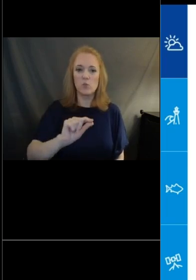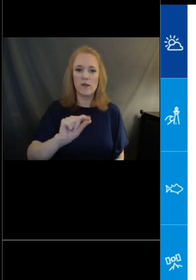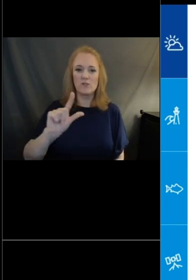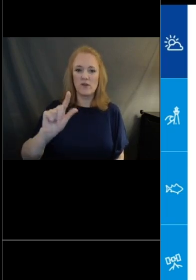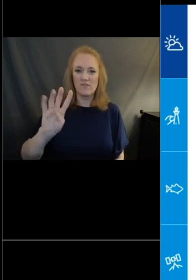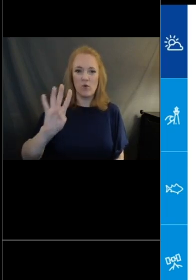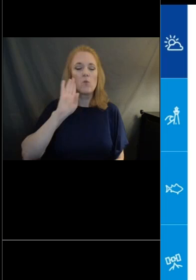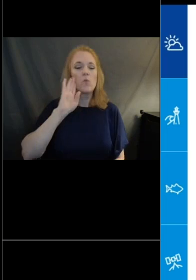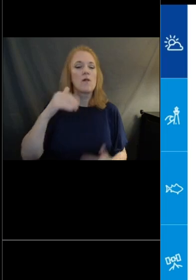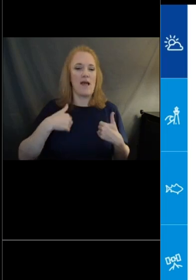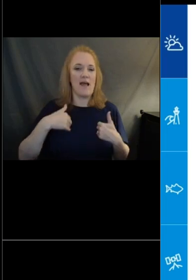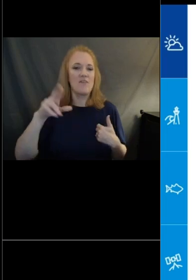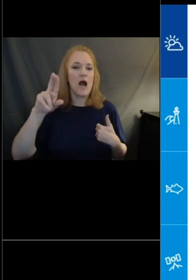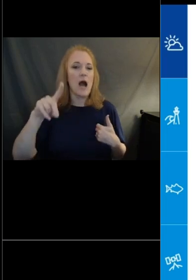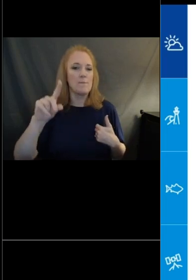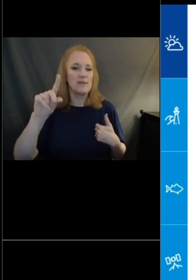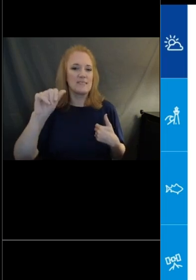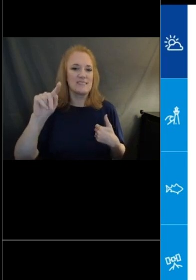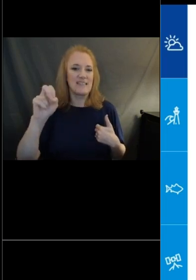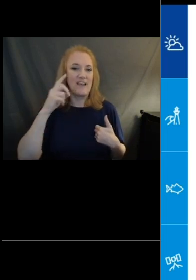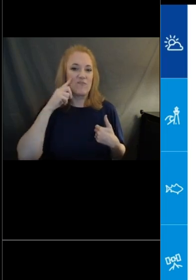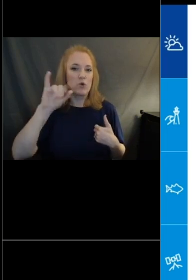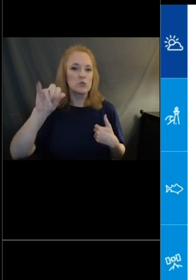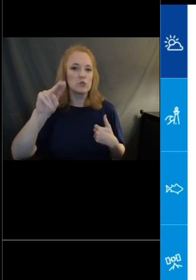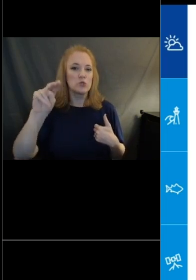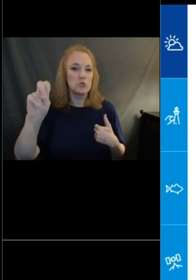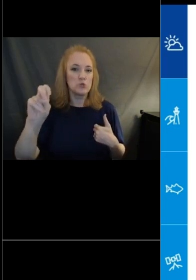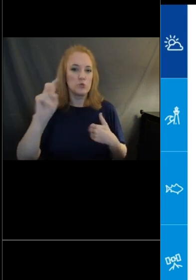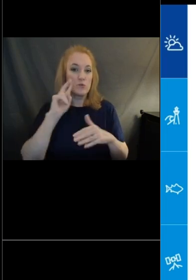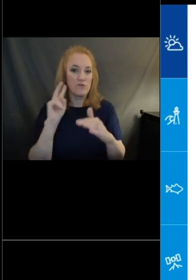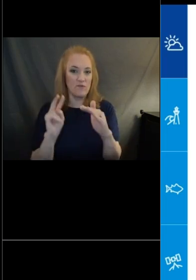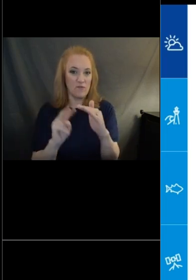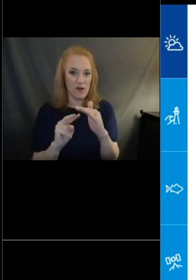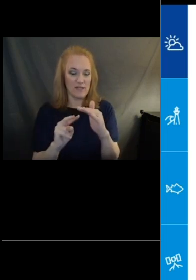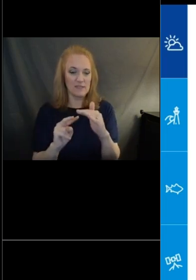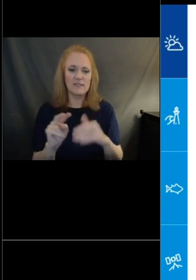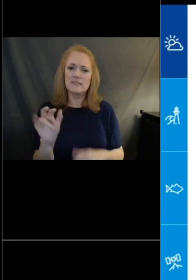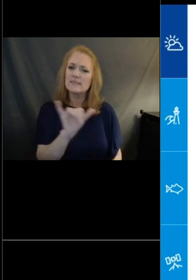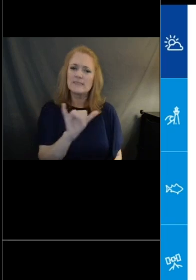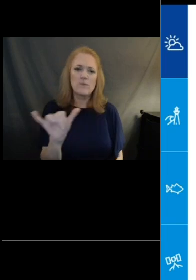have an update for the month of June forecast. And as similar to the seasonal forecast, for the